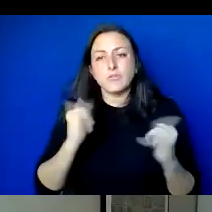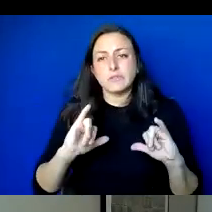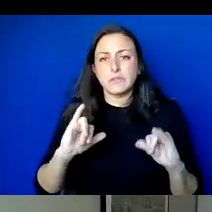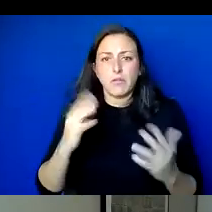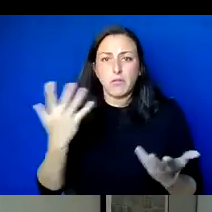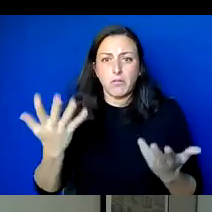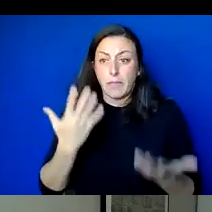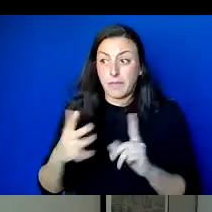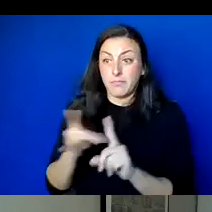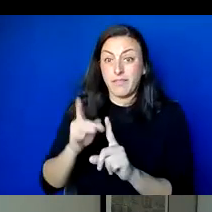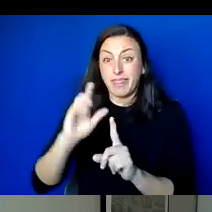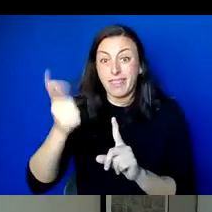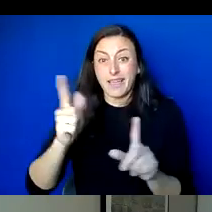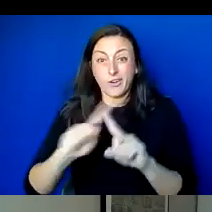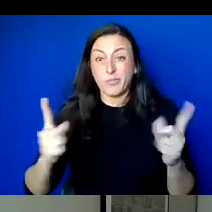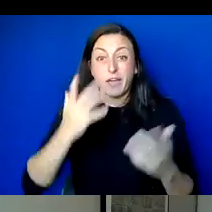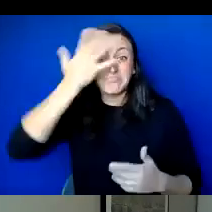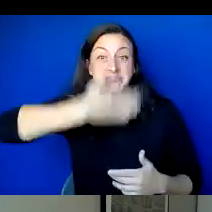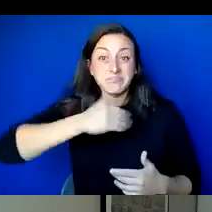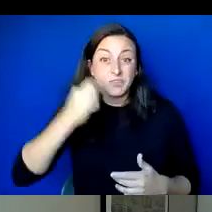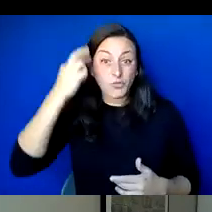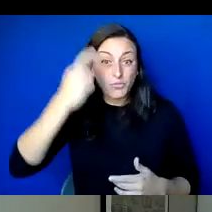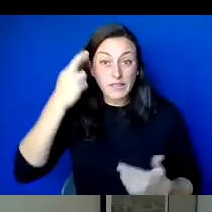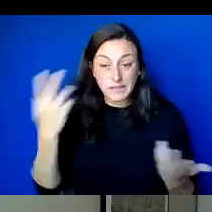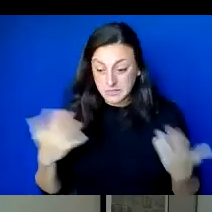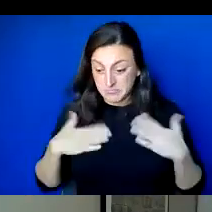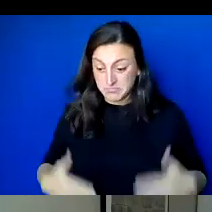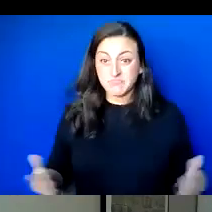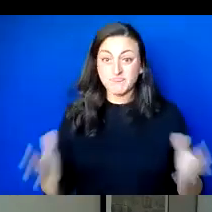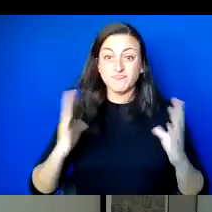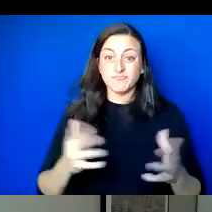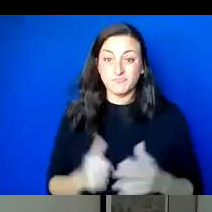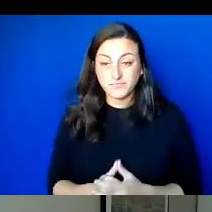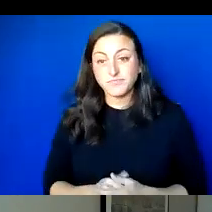but not necessarily asymptomatic infection or sort of this asymptomatic carriage of